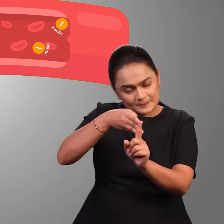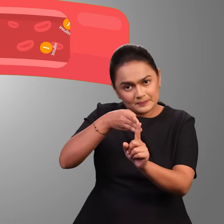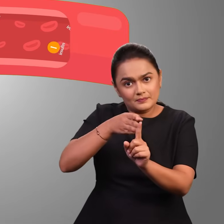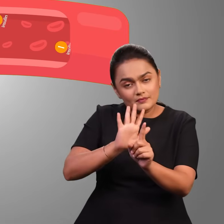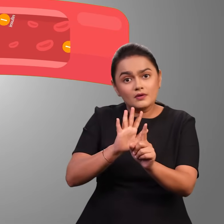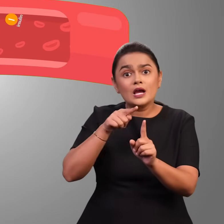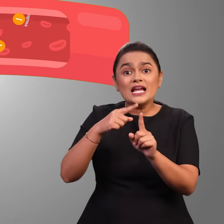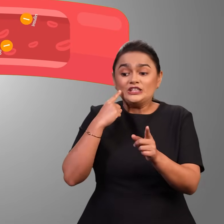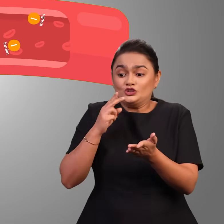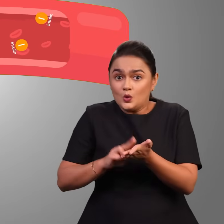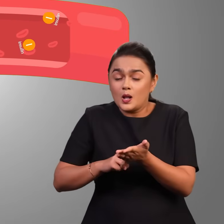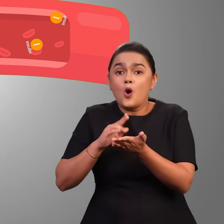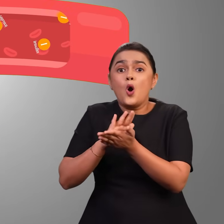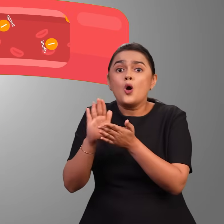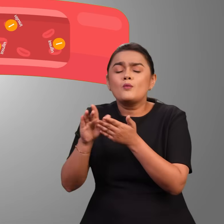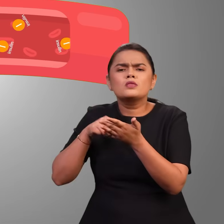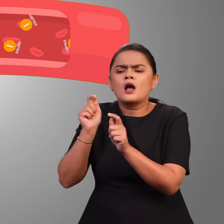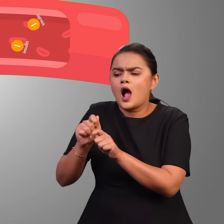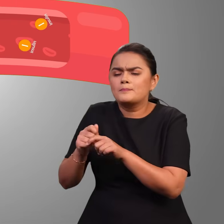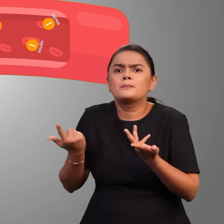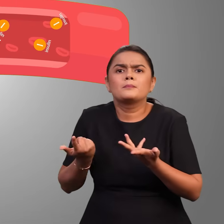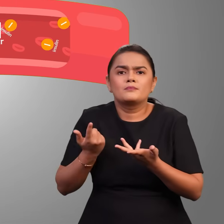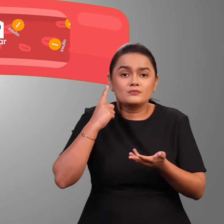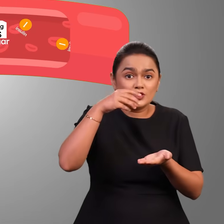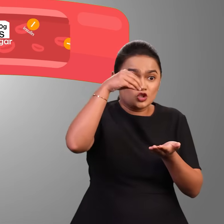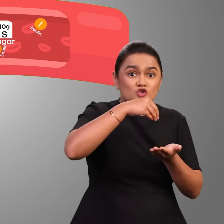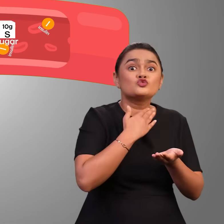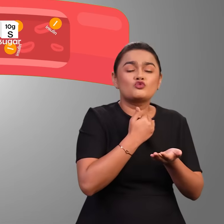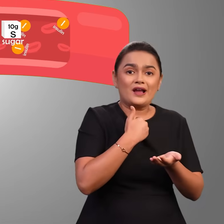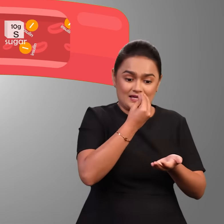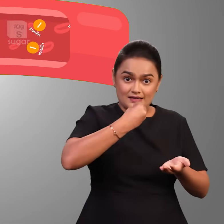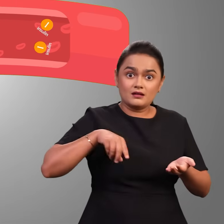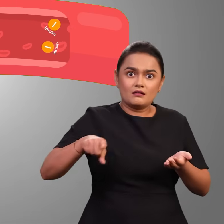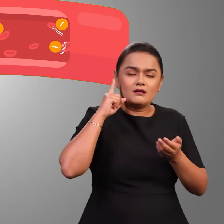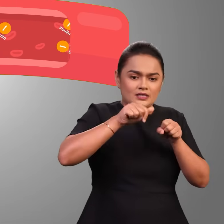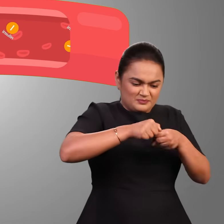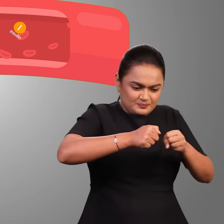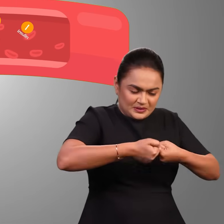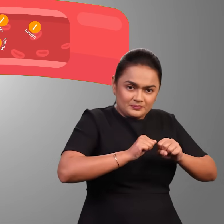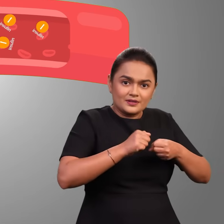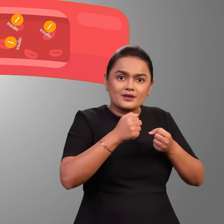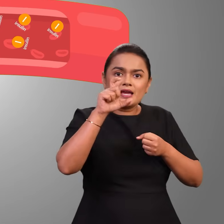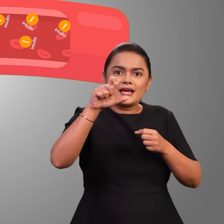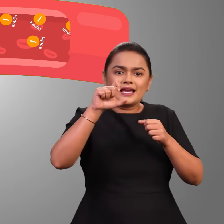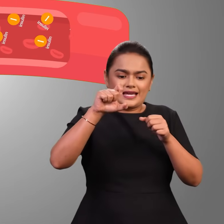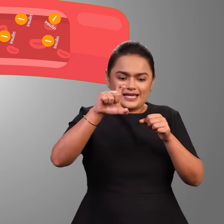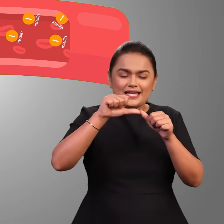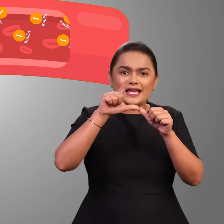It breaks down sugar and releases calories.